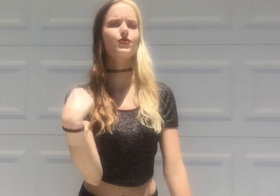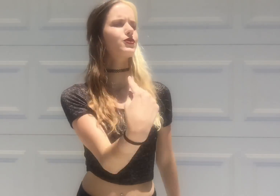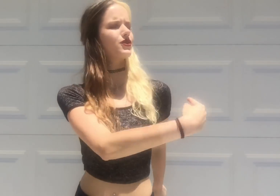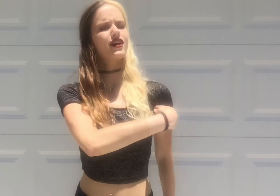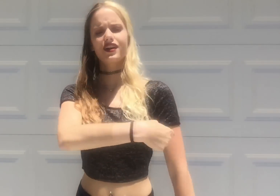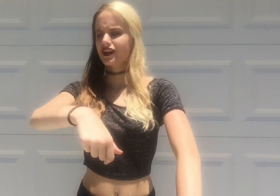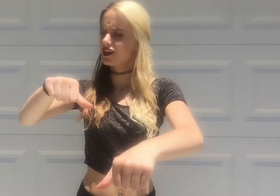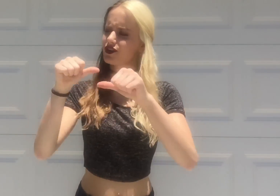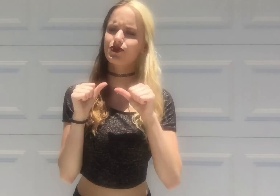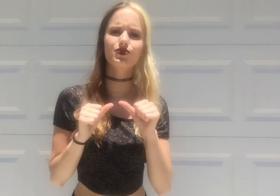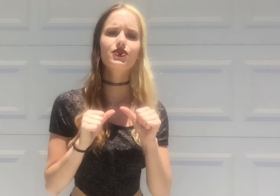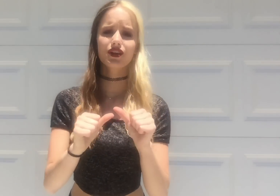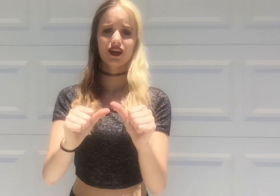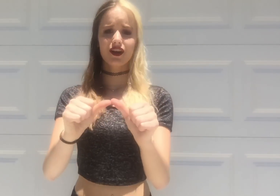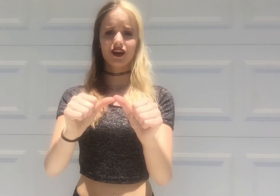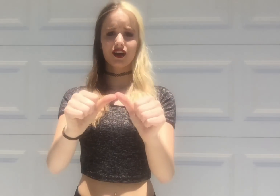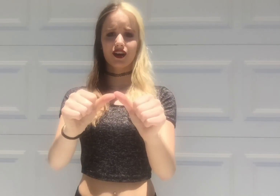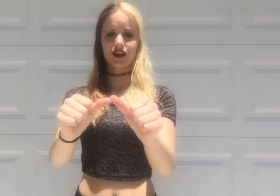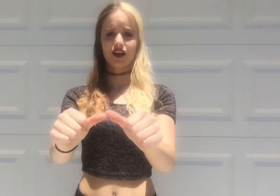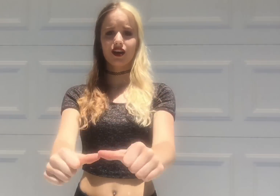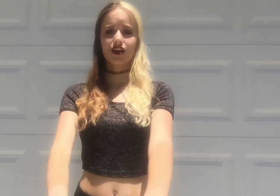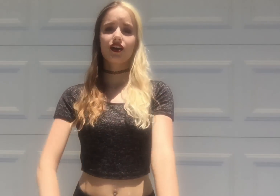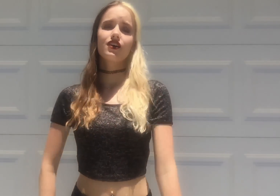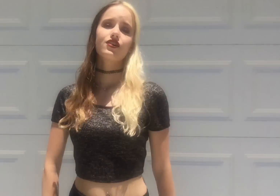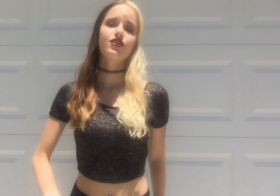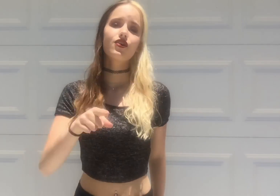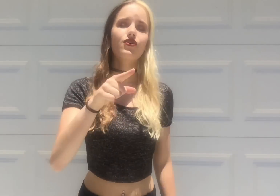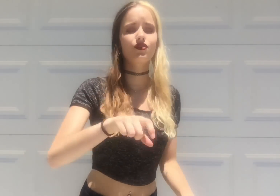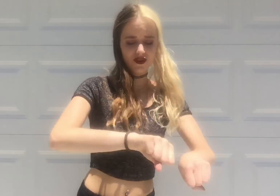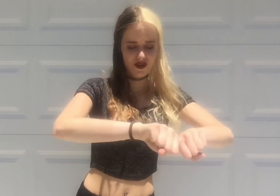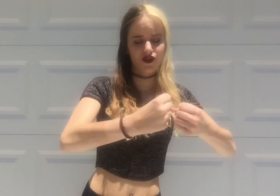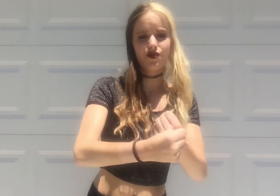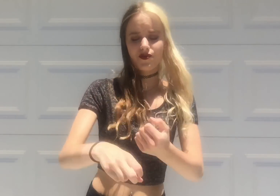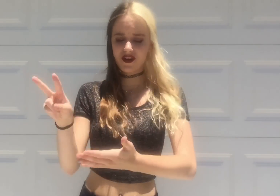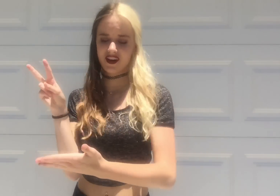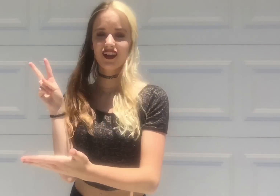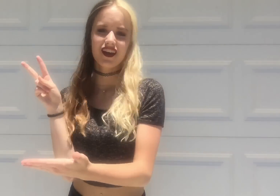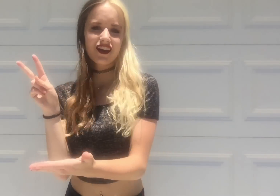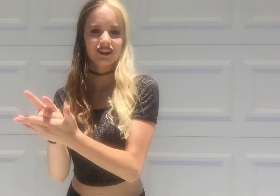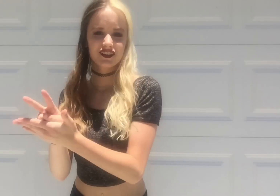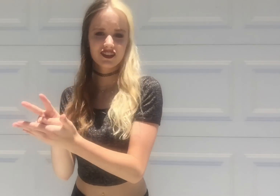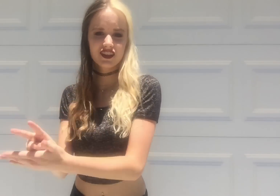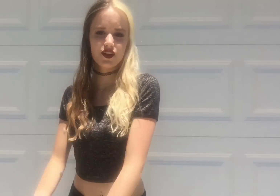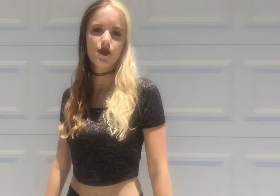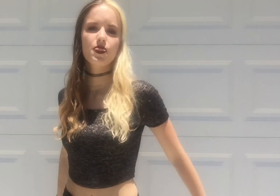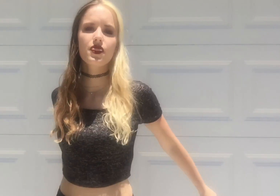We'll carry on And though you're broken and defeated